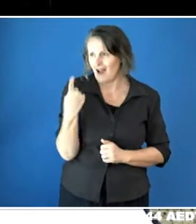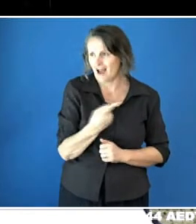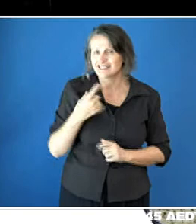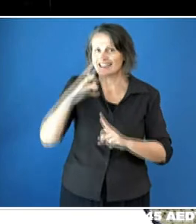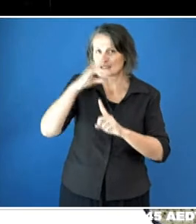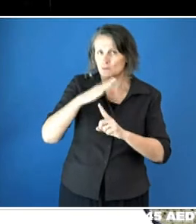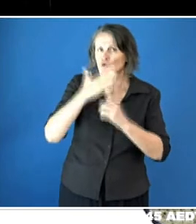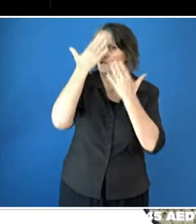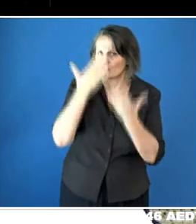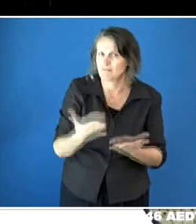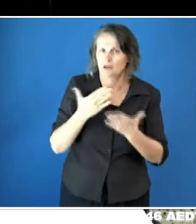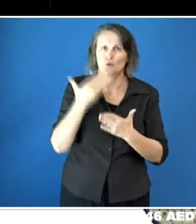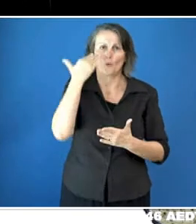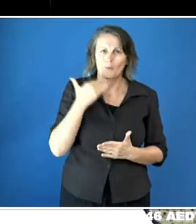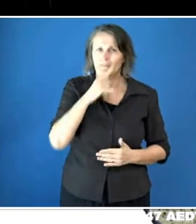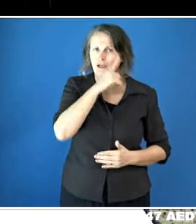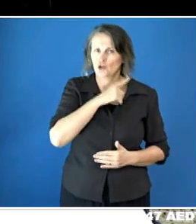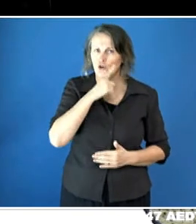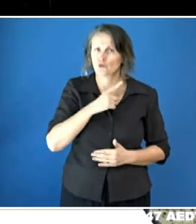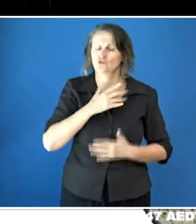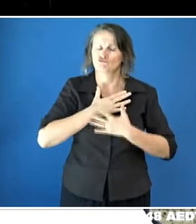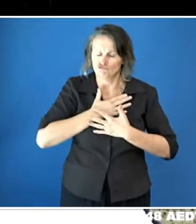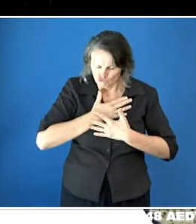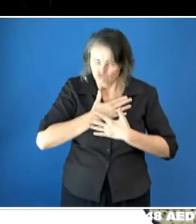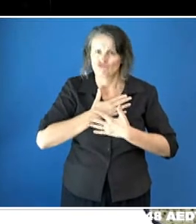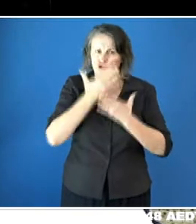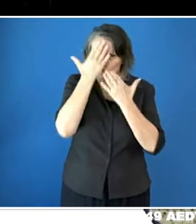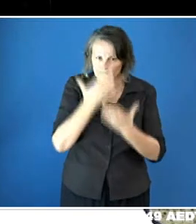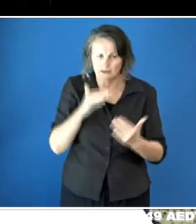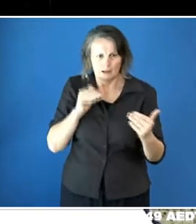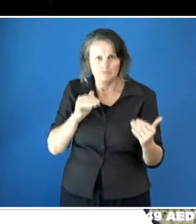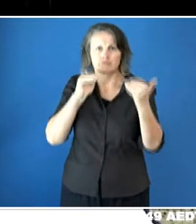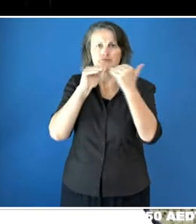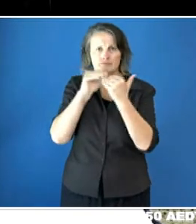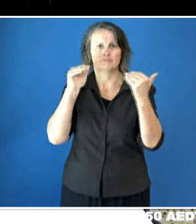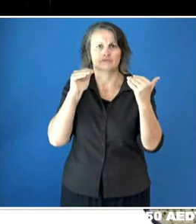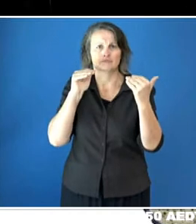Mmm MS EASTMAN: -- with dignity, that you are human beings but you also, as